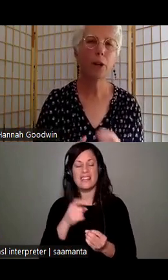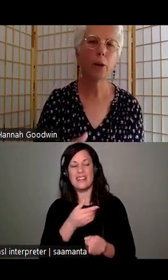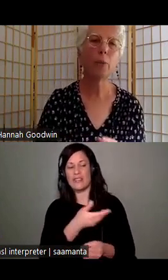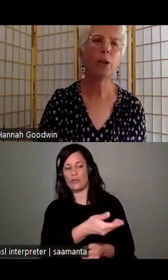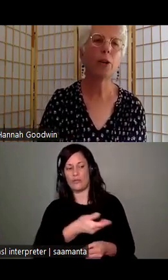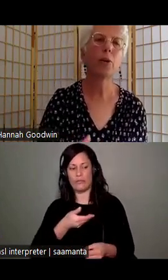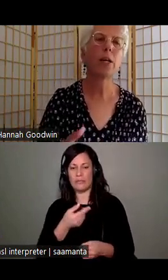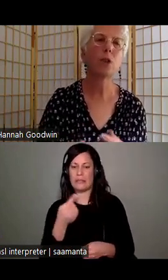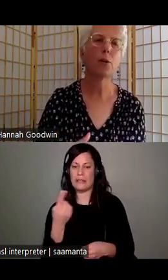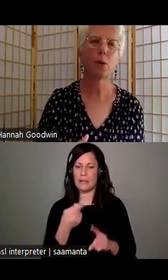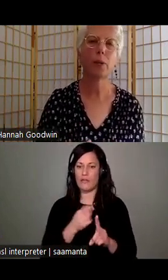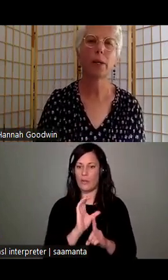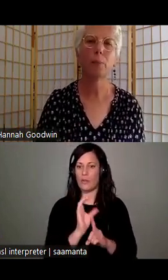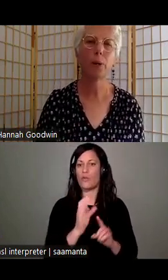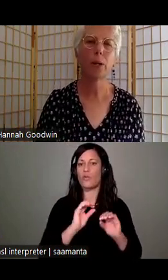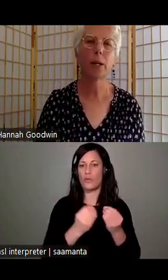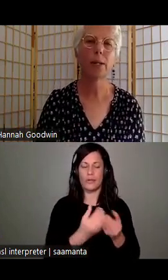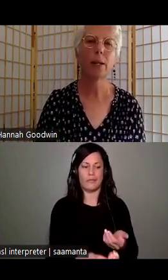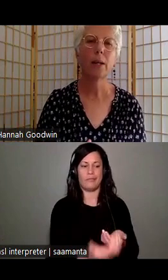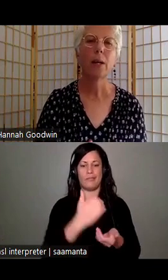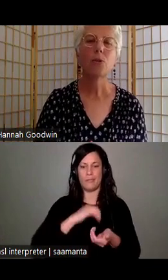partnering with you is also really important.